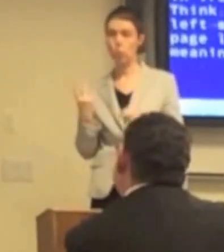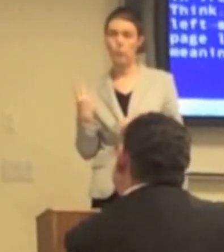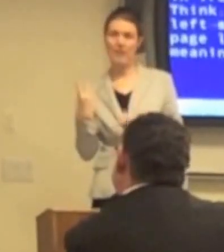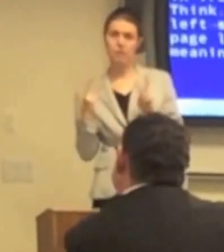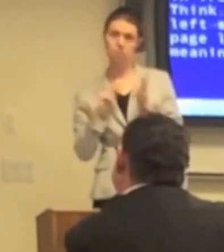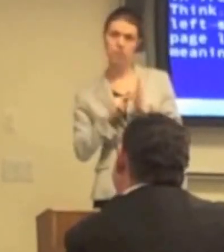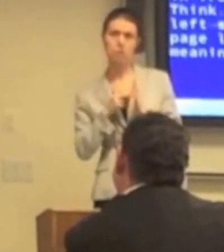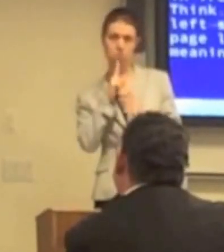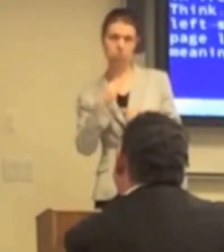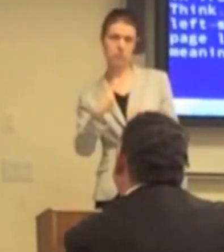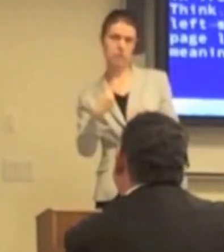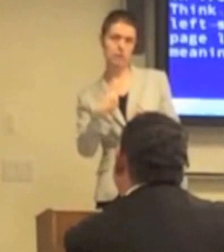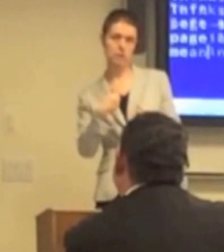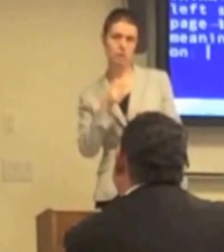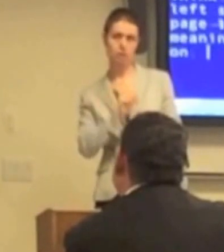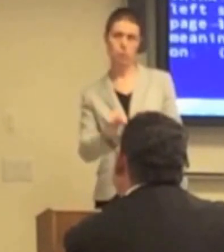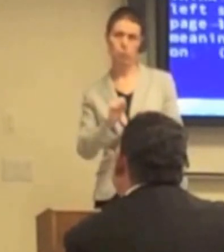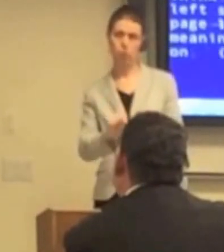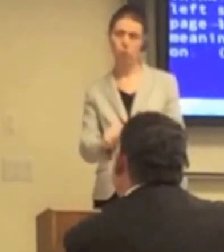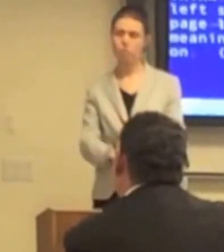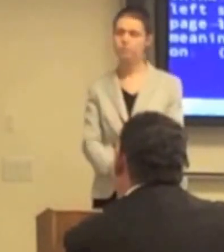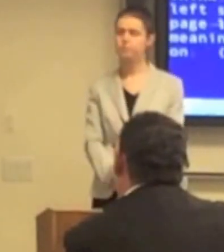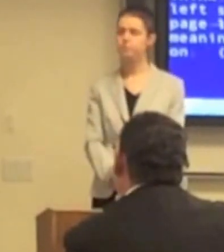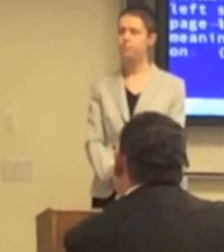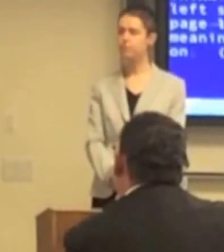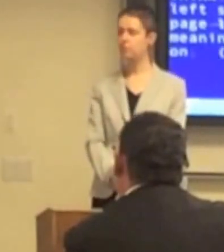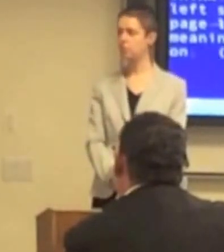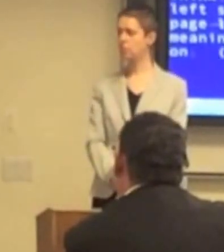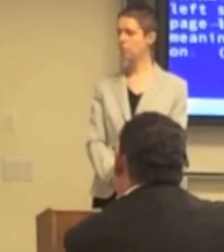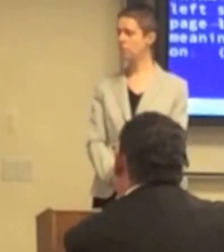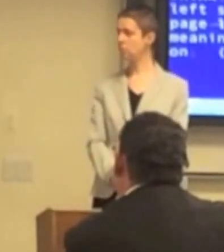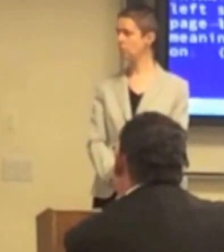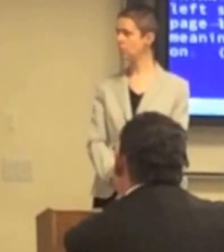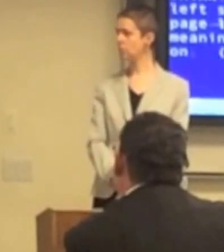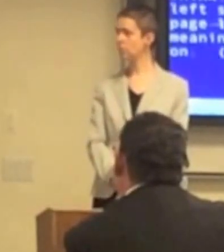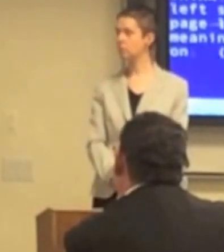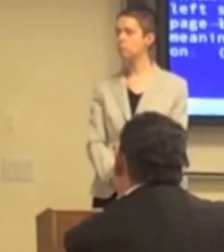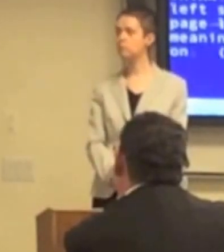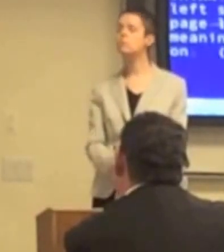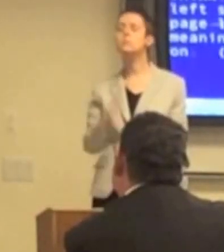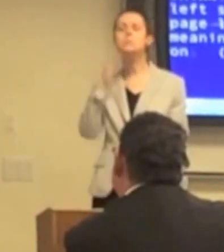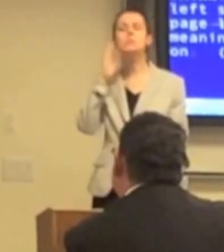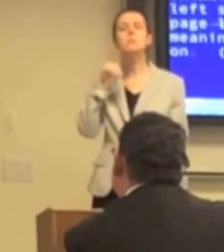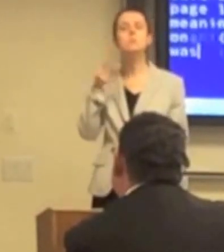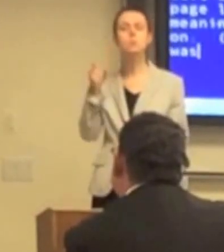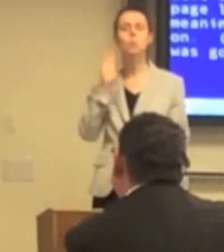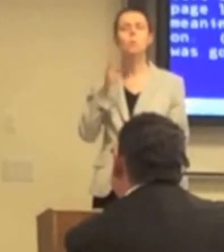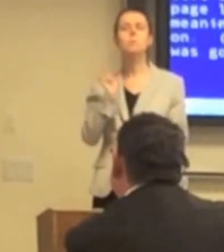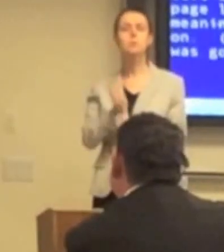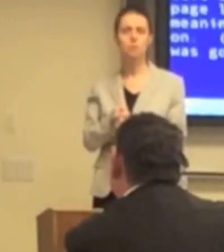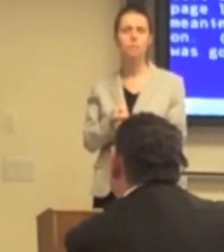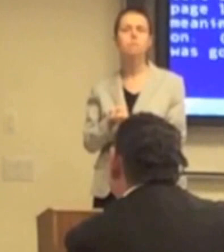work on. I knew she was going to be tough as nails.